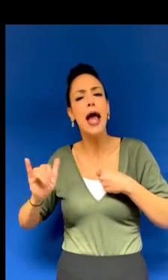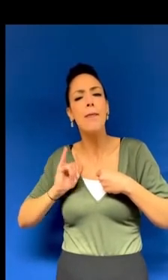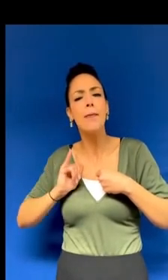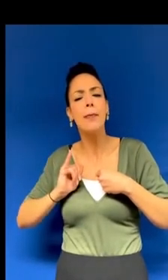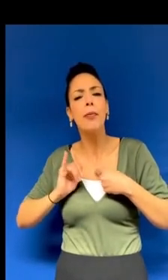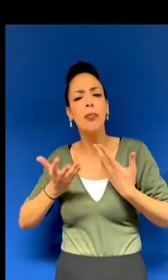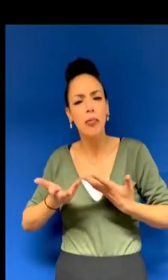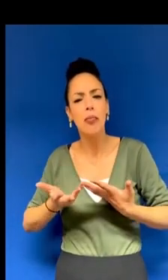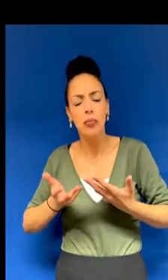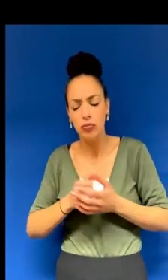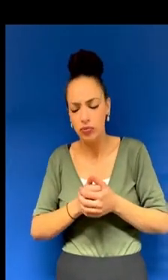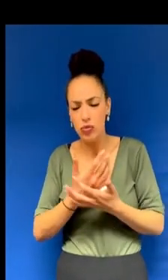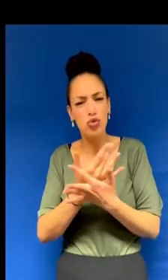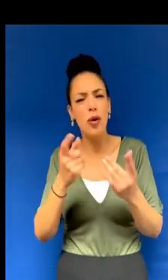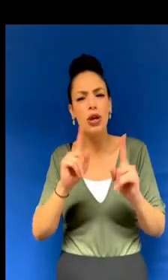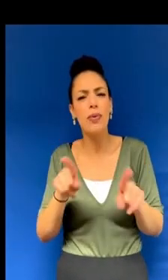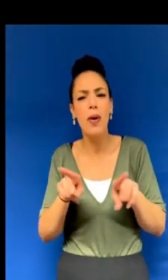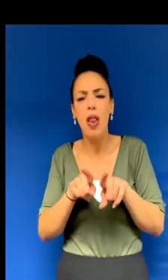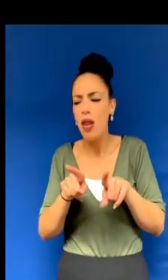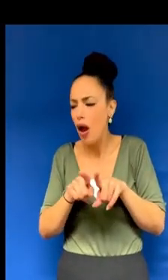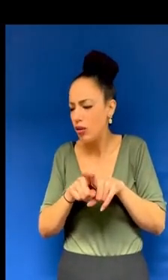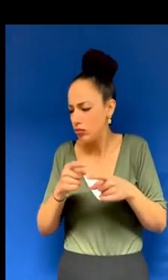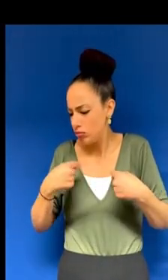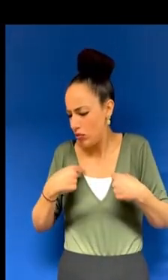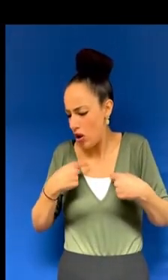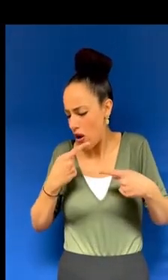they throw that out the window, and it's suddenly, "Oh well, your area has notoriously done worse,